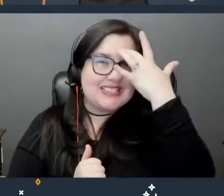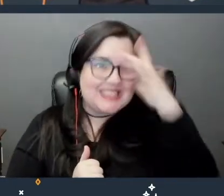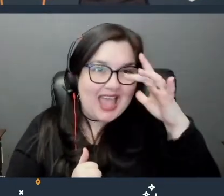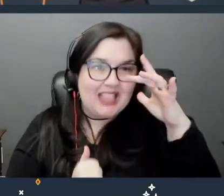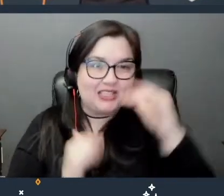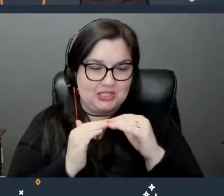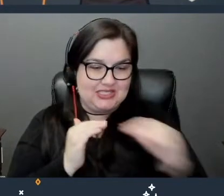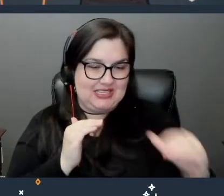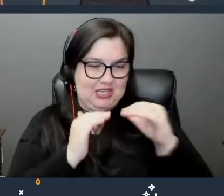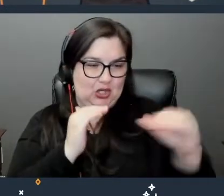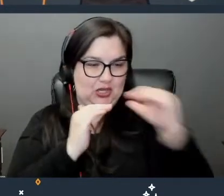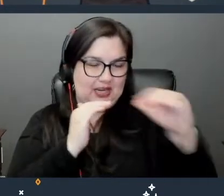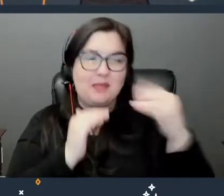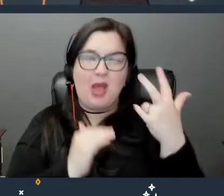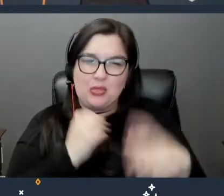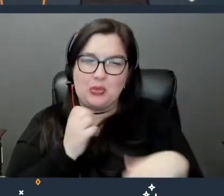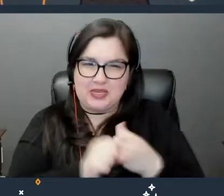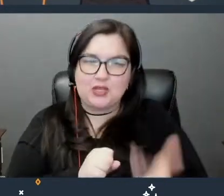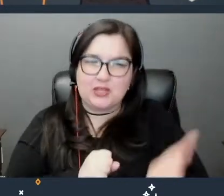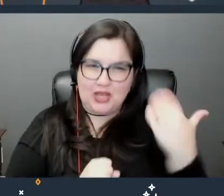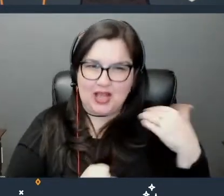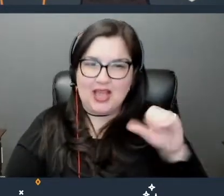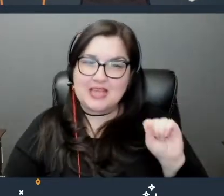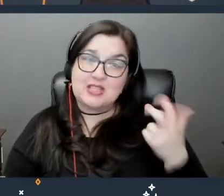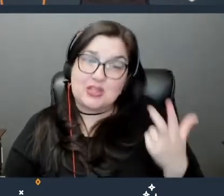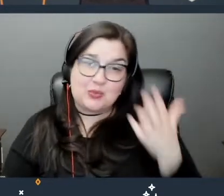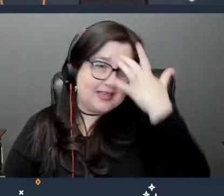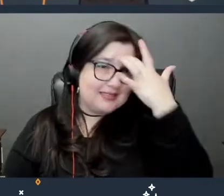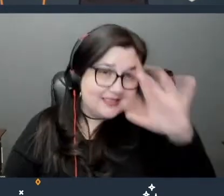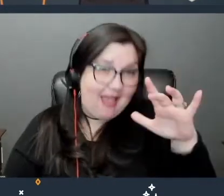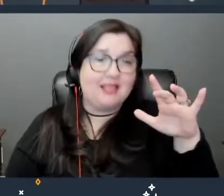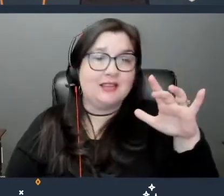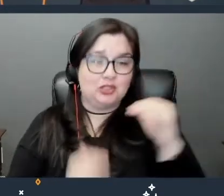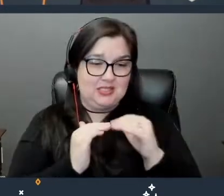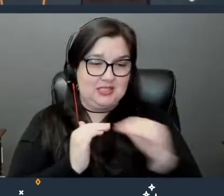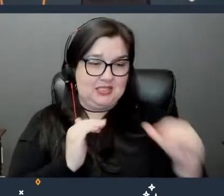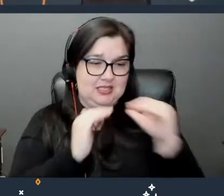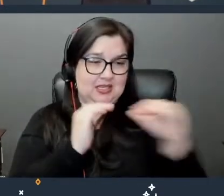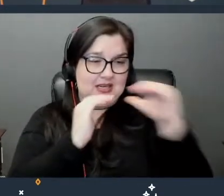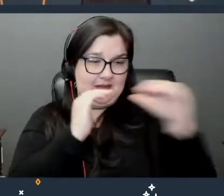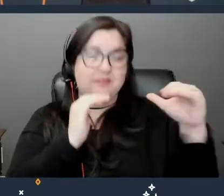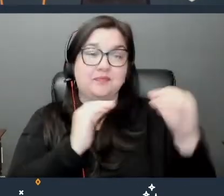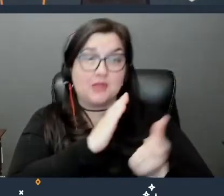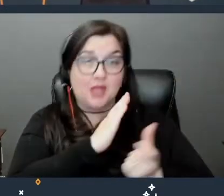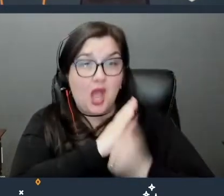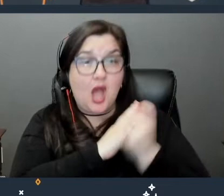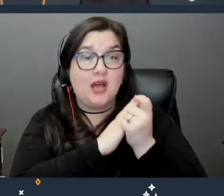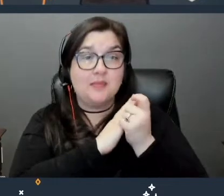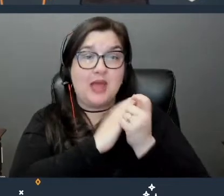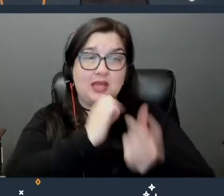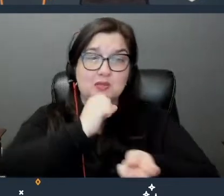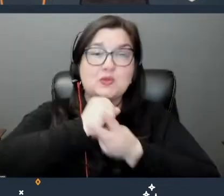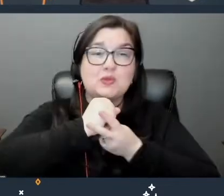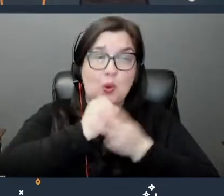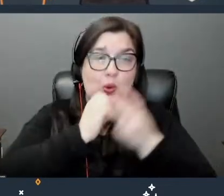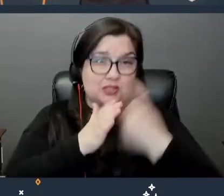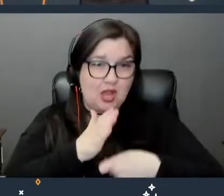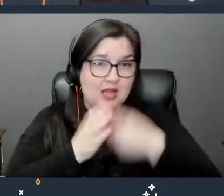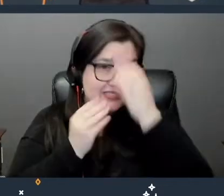S3 Intelligent-Tiering is the only cloud storage class that delivers automatic storage cost savings when data access patterns change